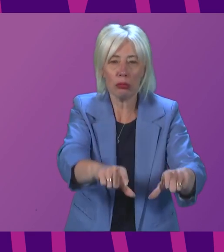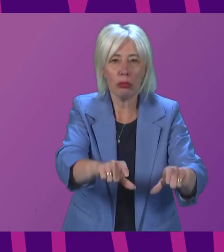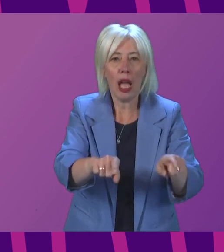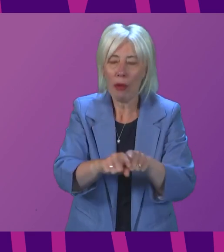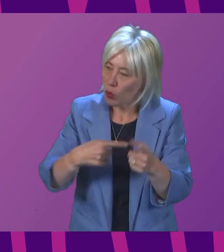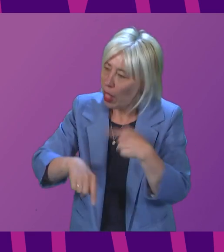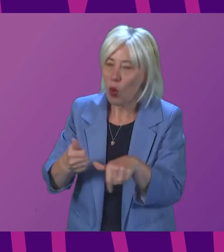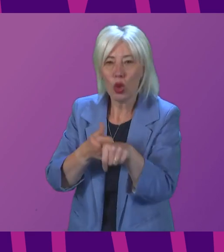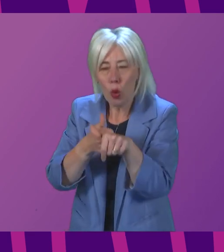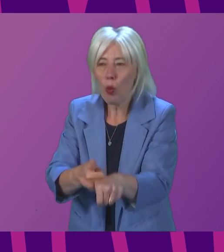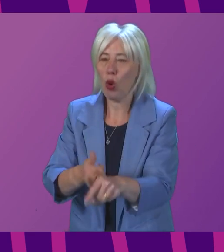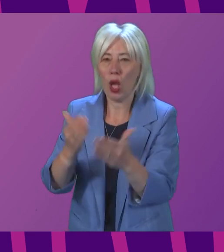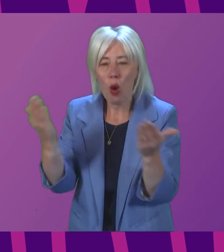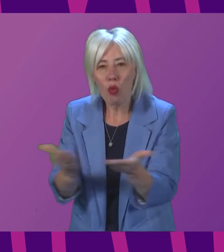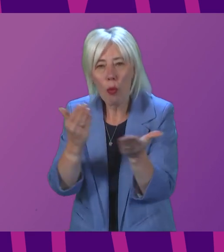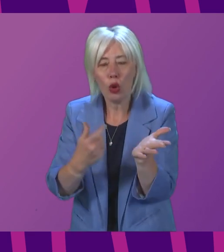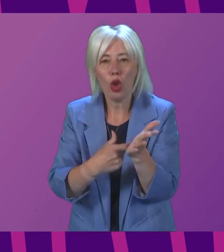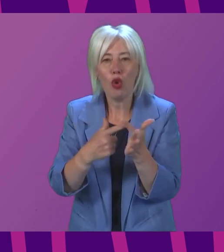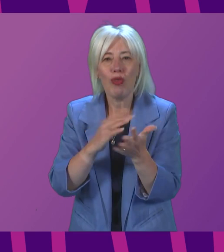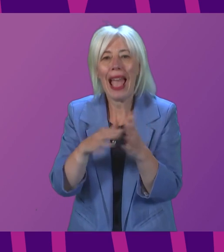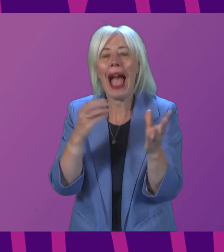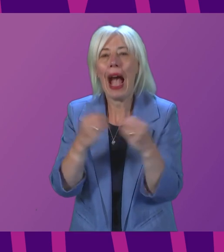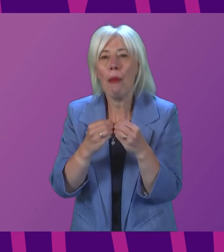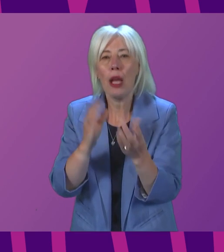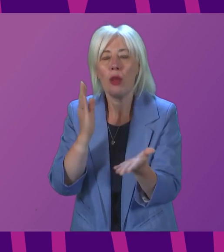and promote rehabilitation in order to cut reoffending.